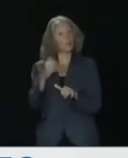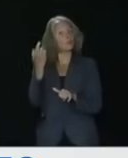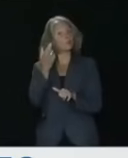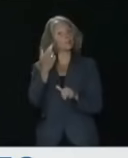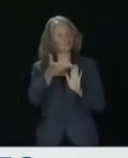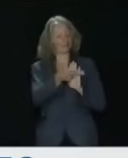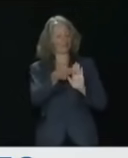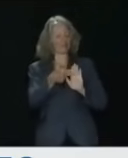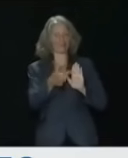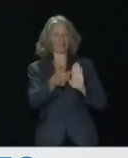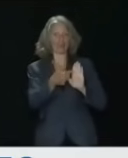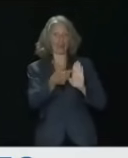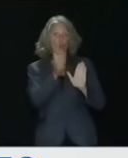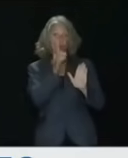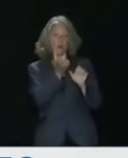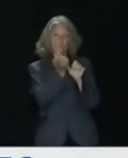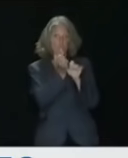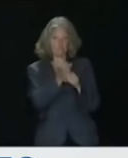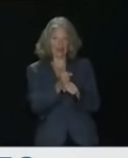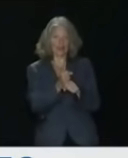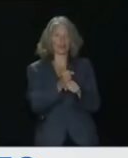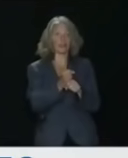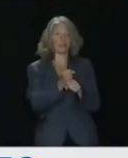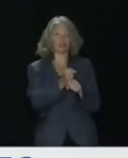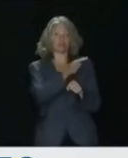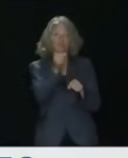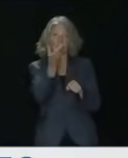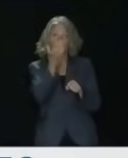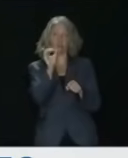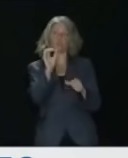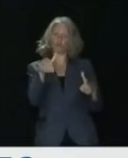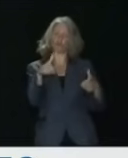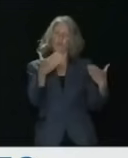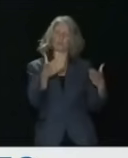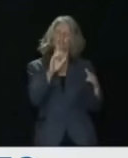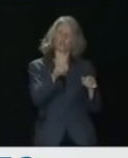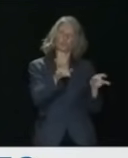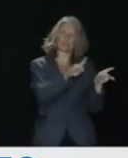THAT IS BECAUSE OF COURSE AT PEACELINE MANUFACTURING